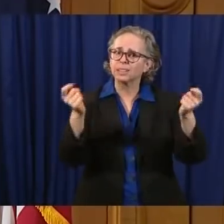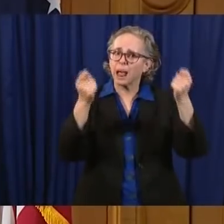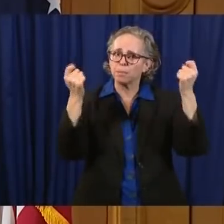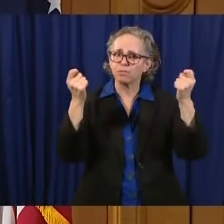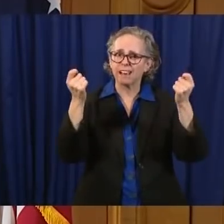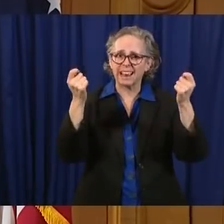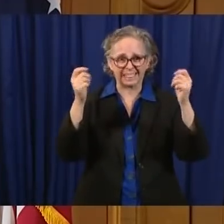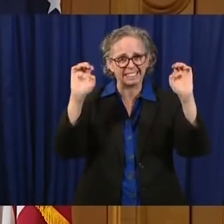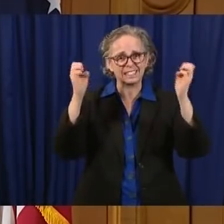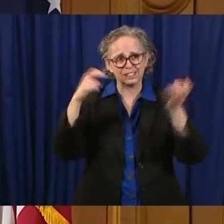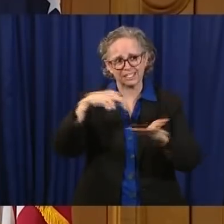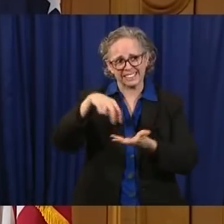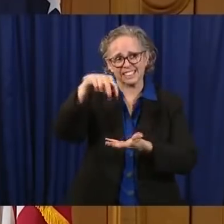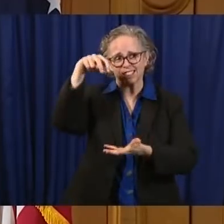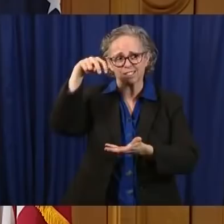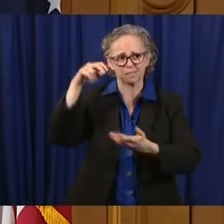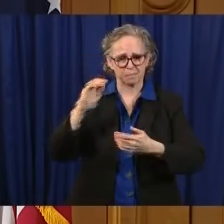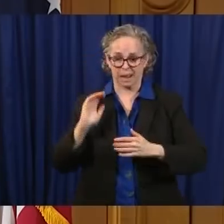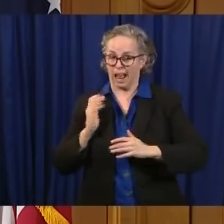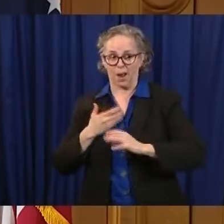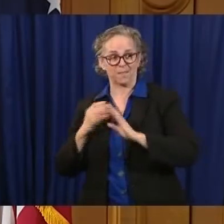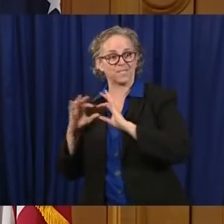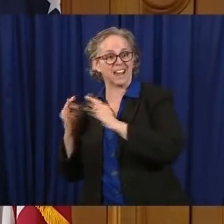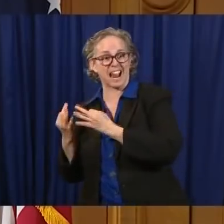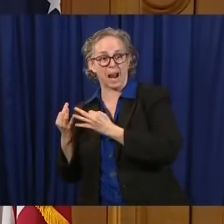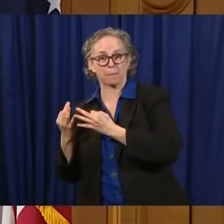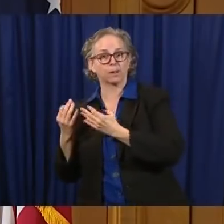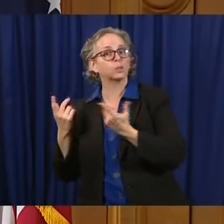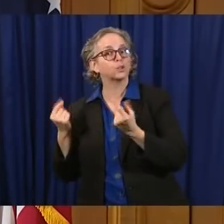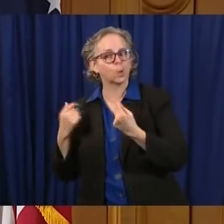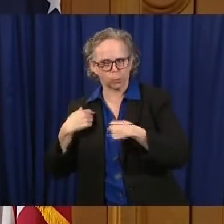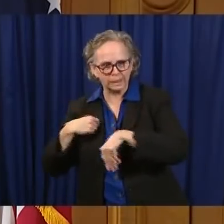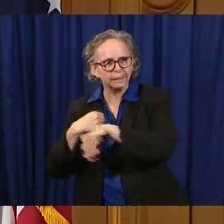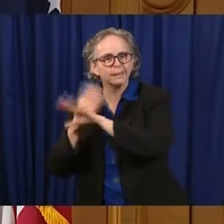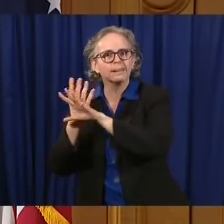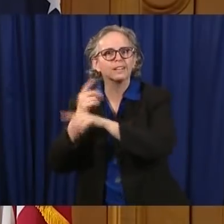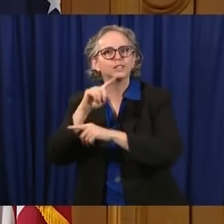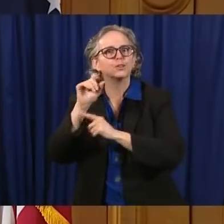FAMILIES WHO NORMALLY WOULD GET TOGETHER IT WAS CERTAINLY AN